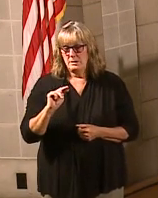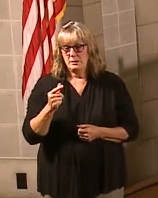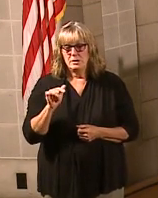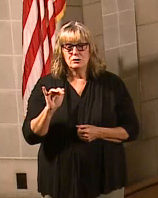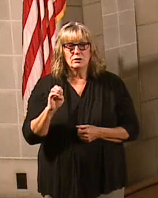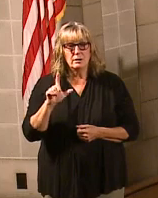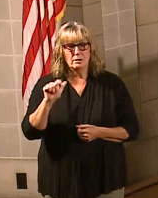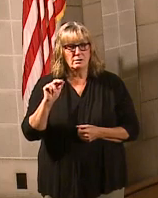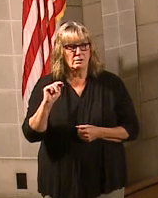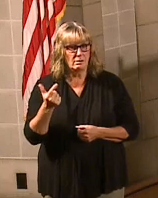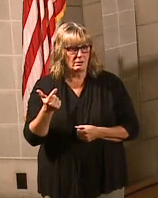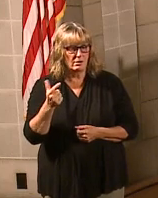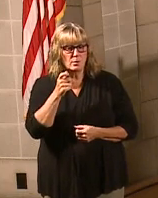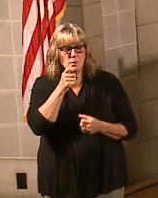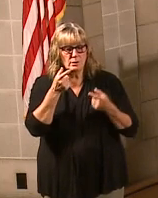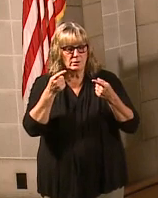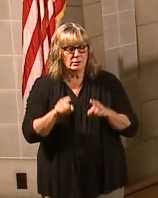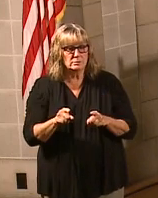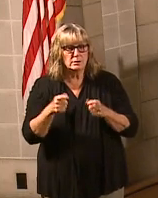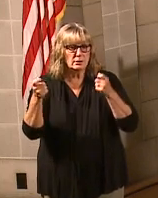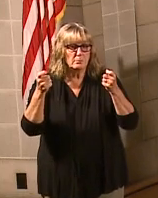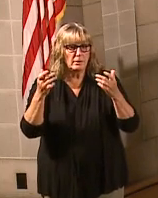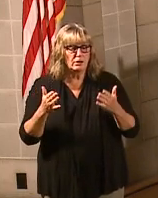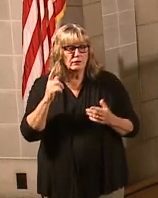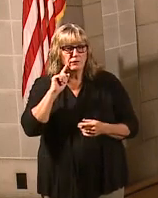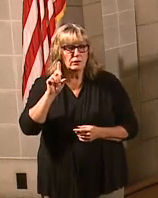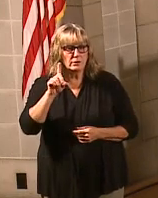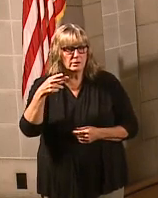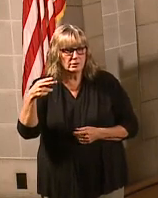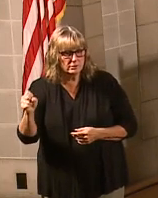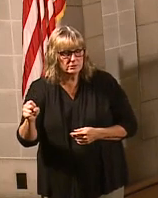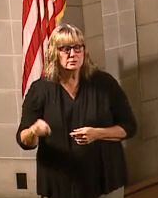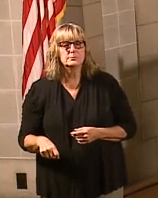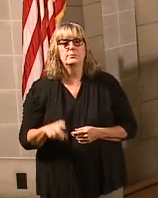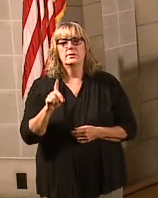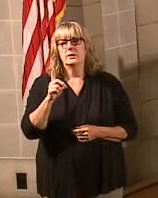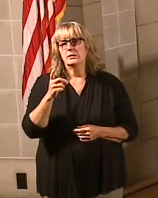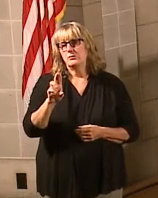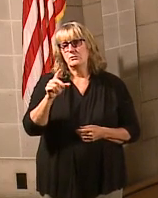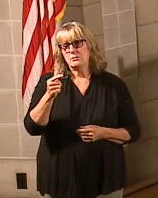FOR US TODAY.